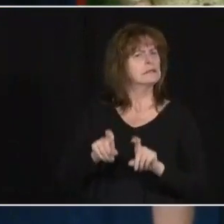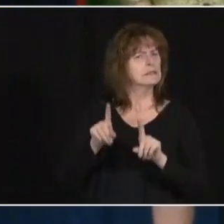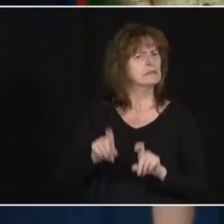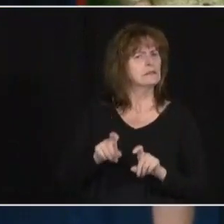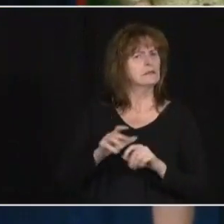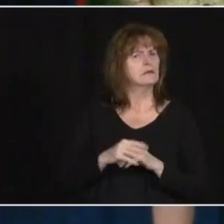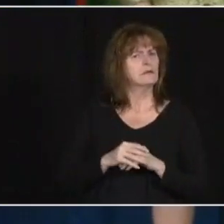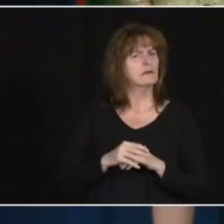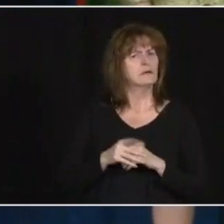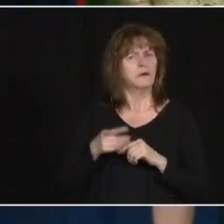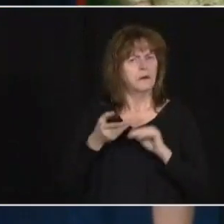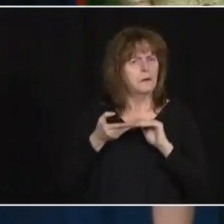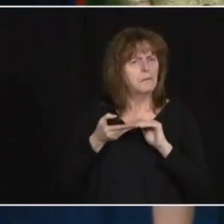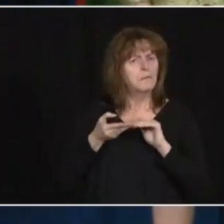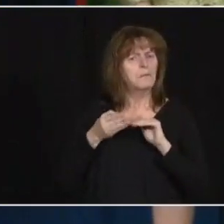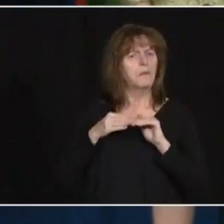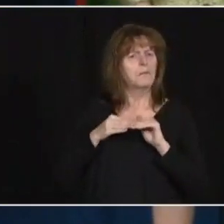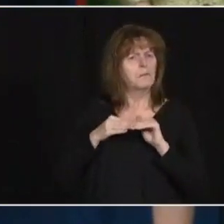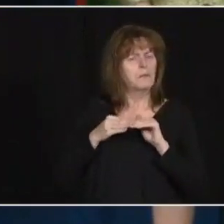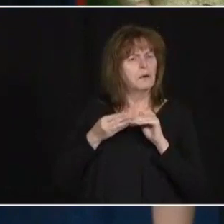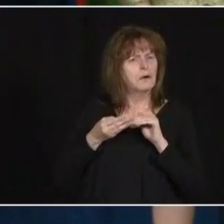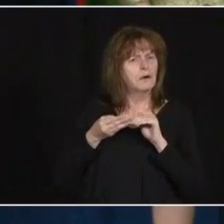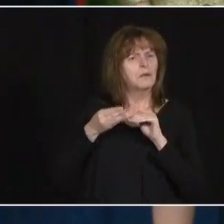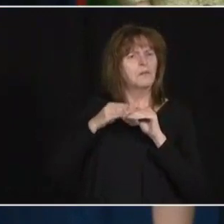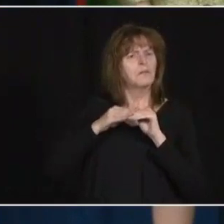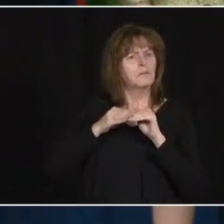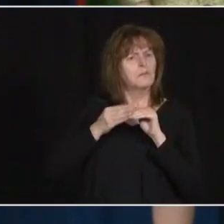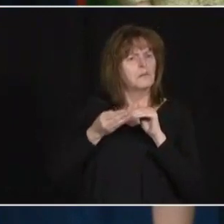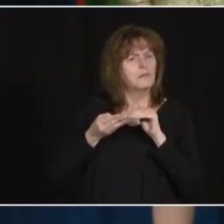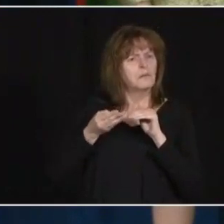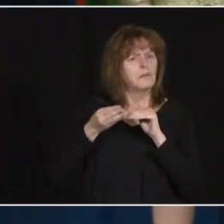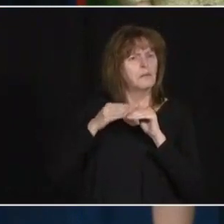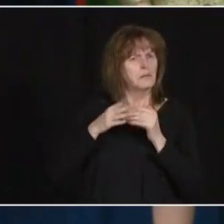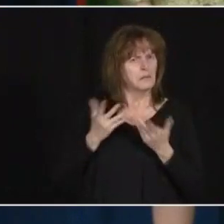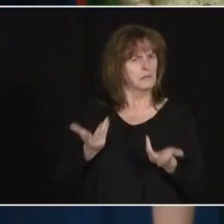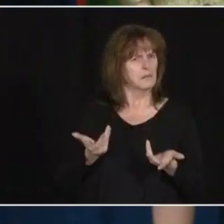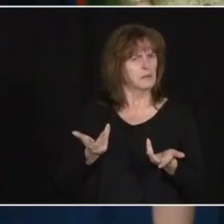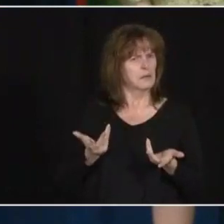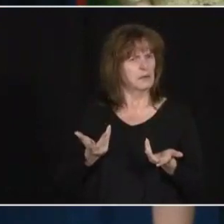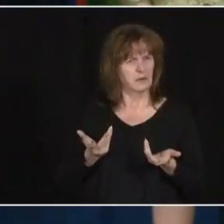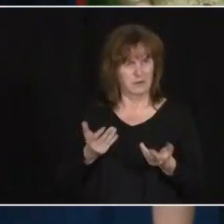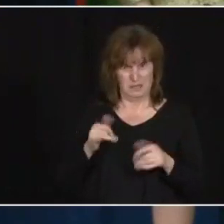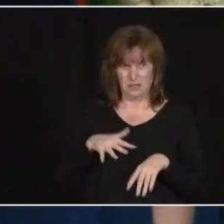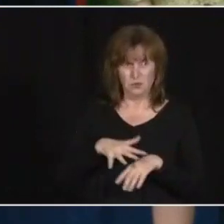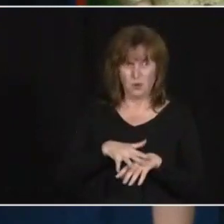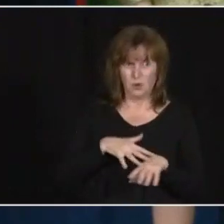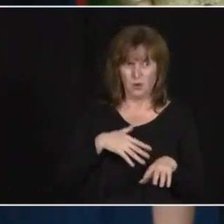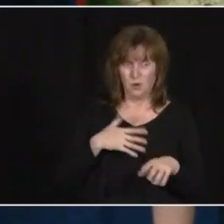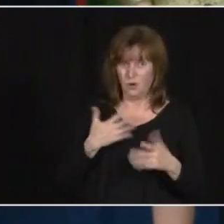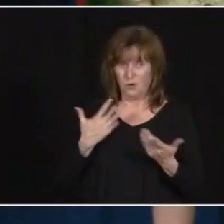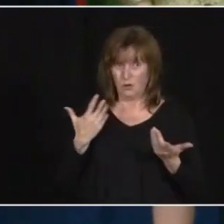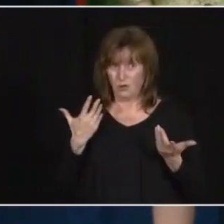like we're still inching up in the number of tests being done in the province. Is this delaying Ontario's